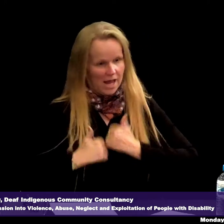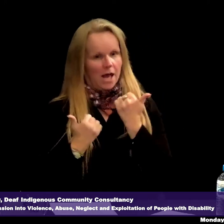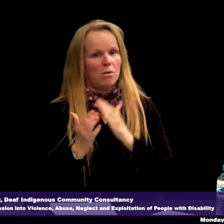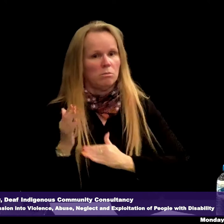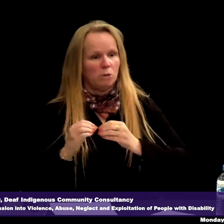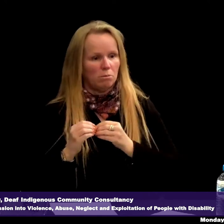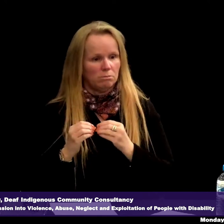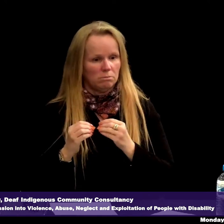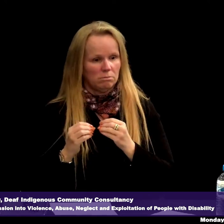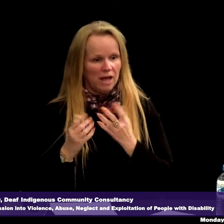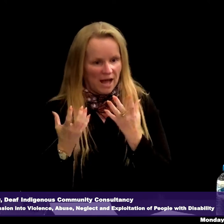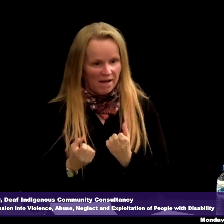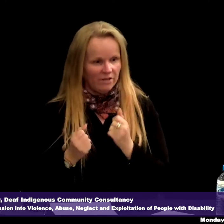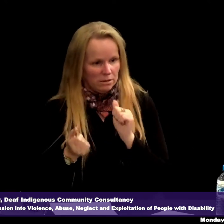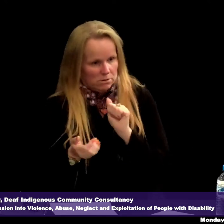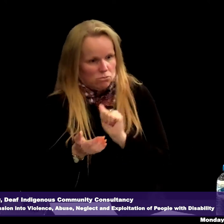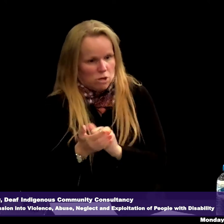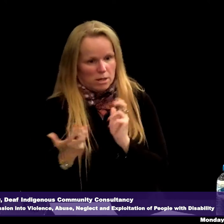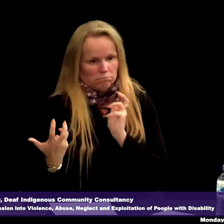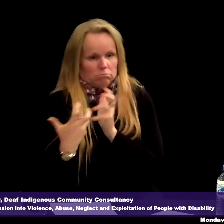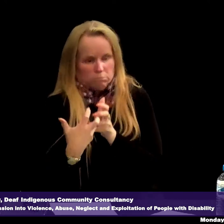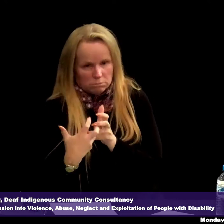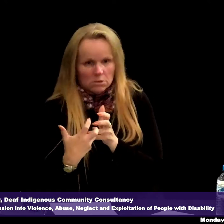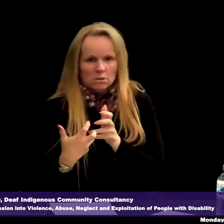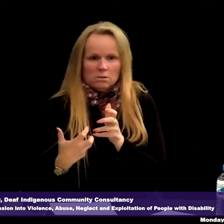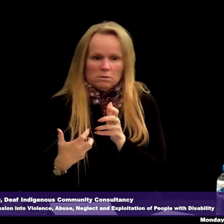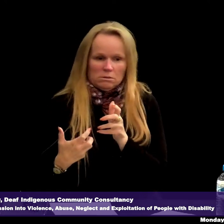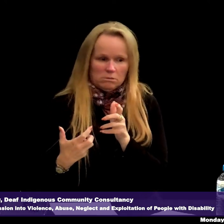expertise. People who know about our mob, people who have the right kind of skills to